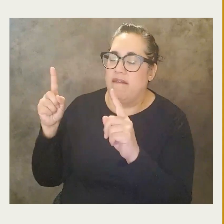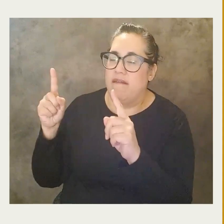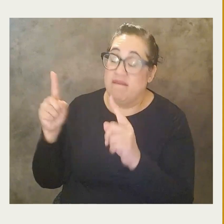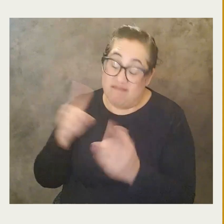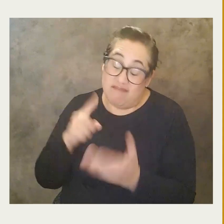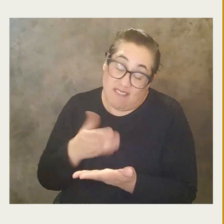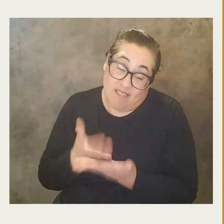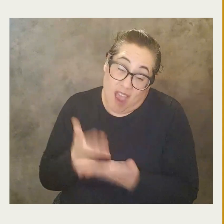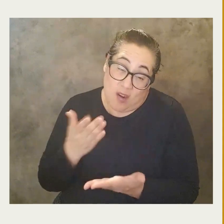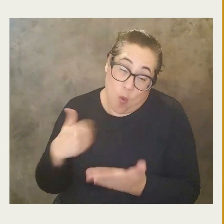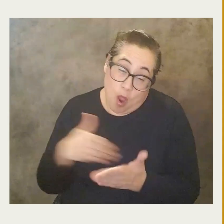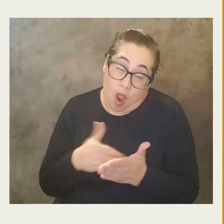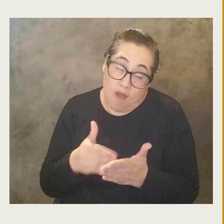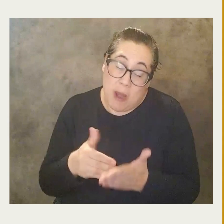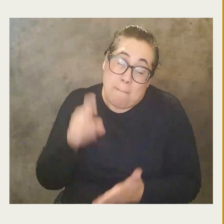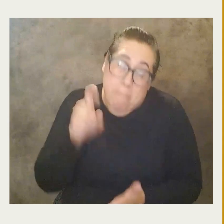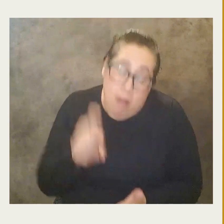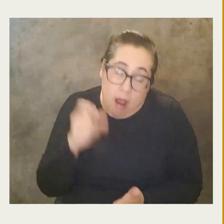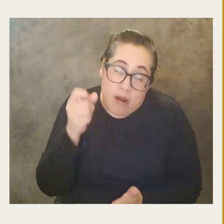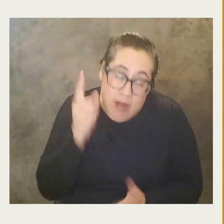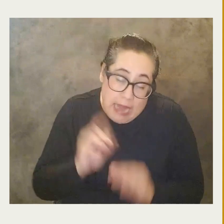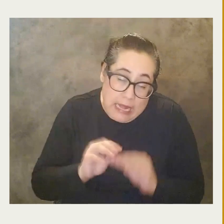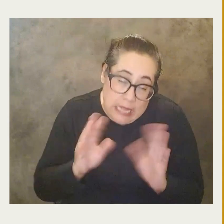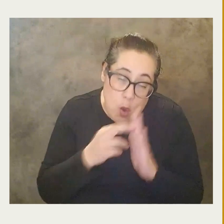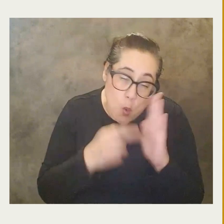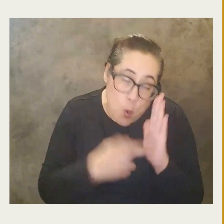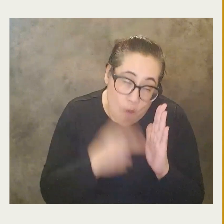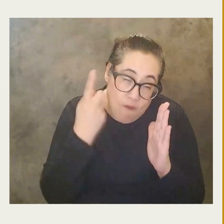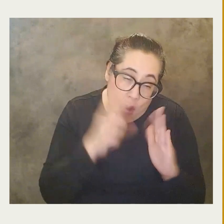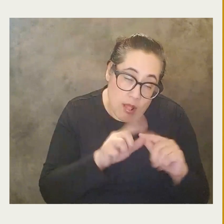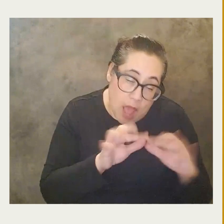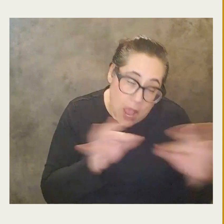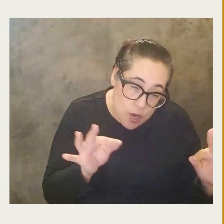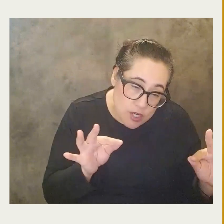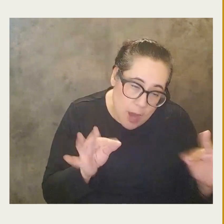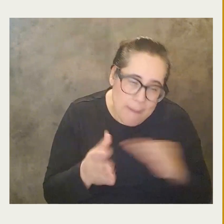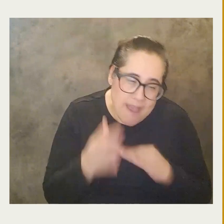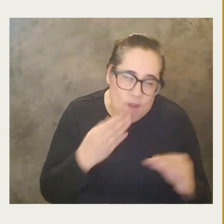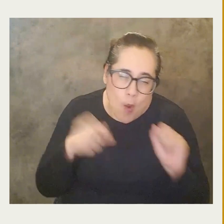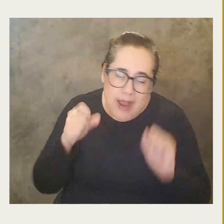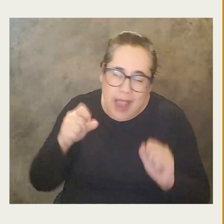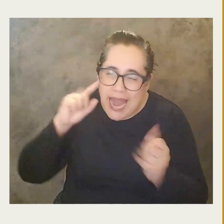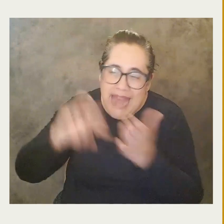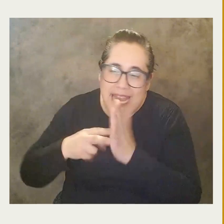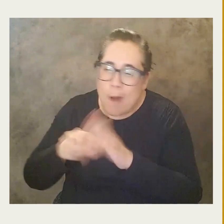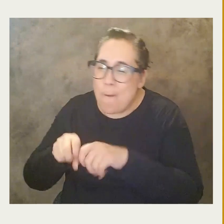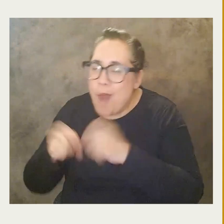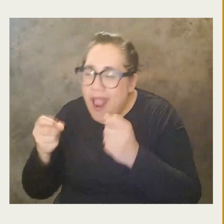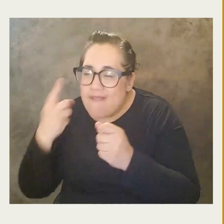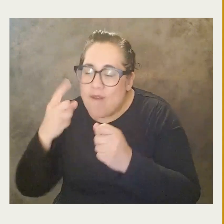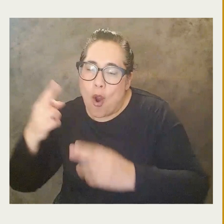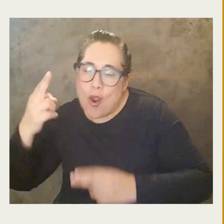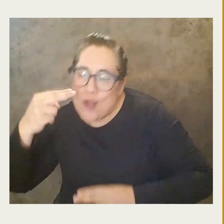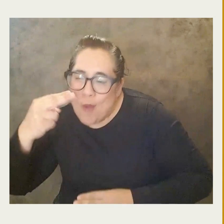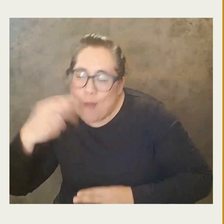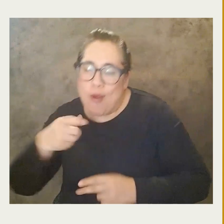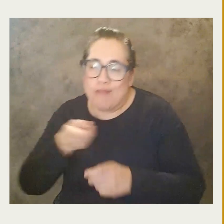In fact, we often need to understand ... the rules before we can intentionally break them to ... create humor, jokes,